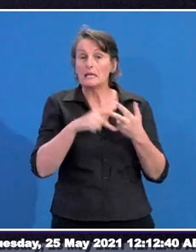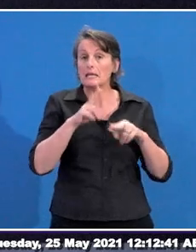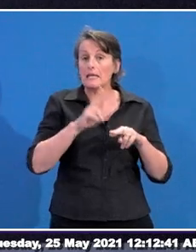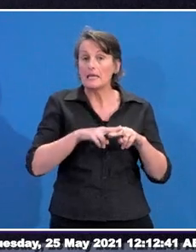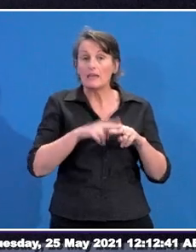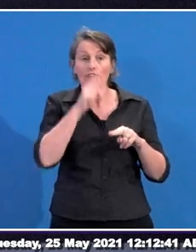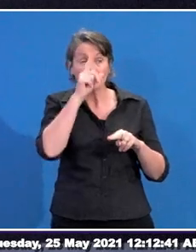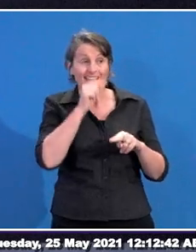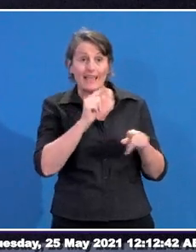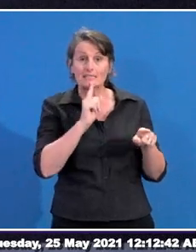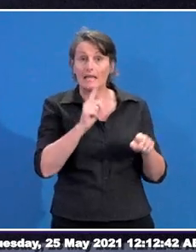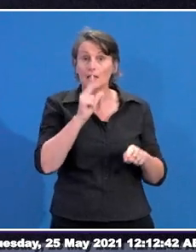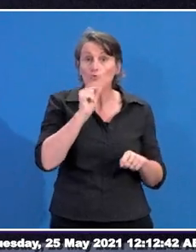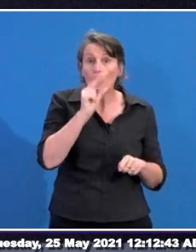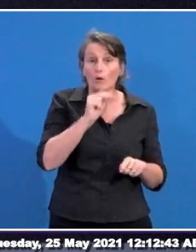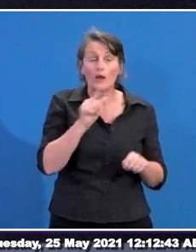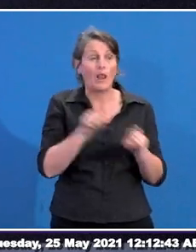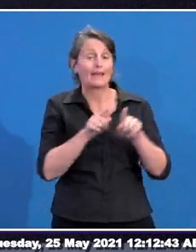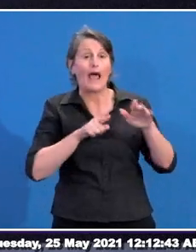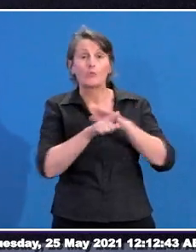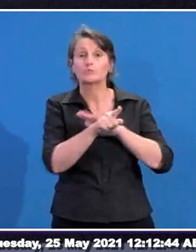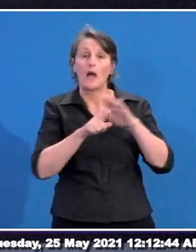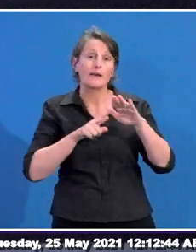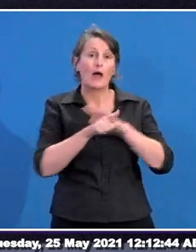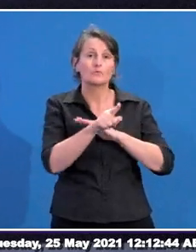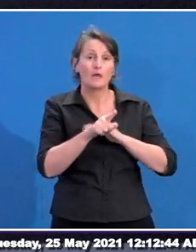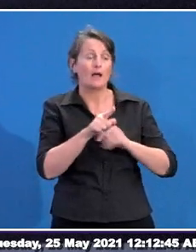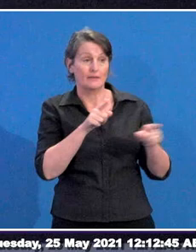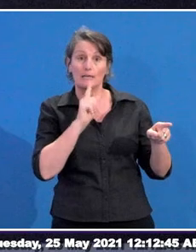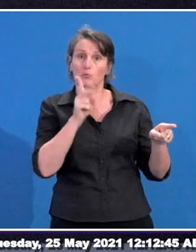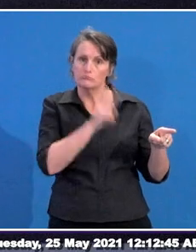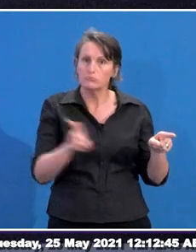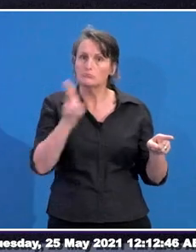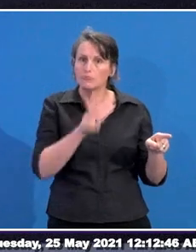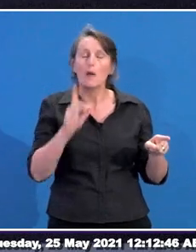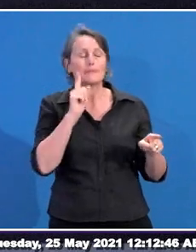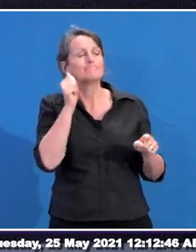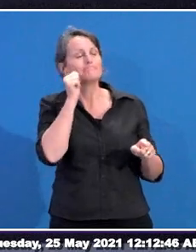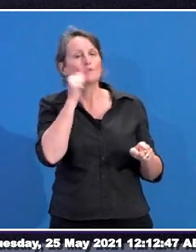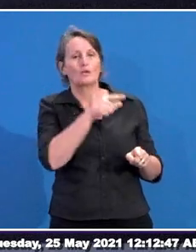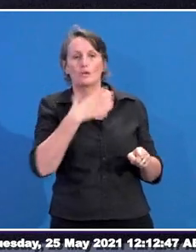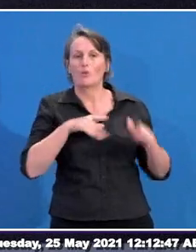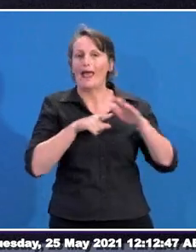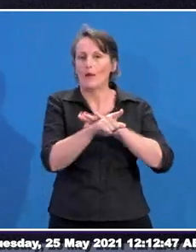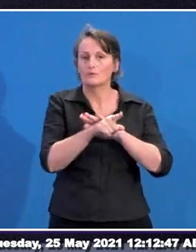"Go outside", then you'll know that that's what he actually wants. You might have noticed that he would have said